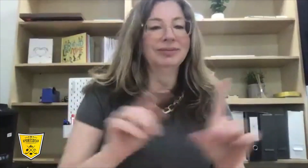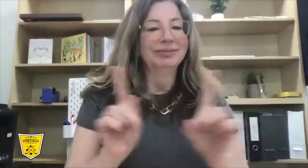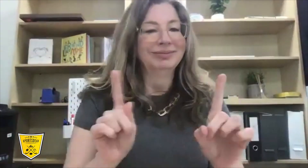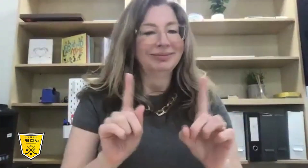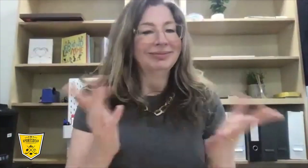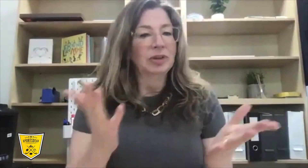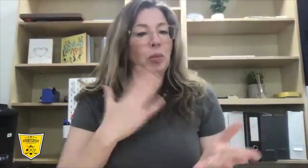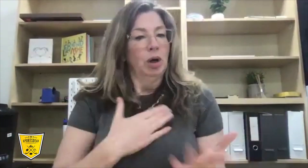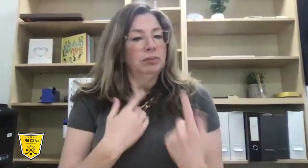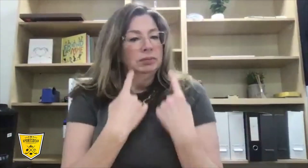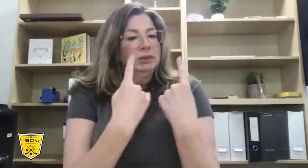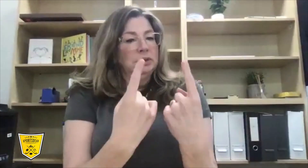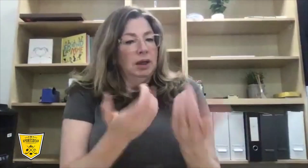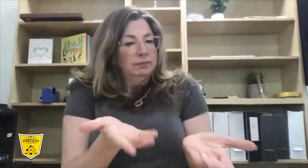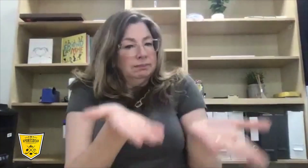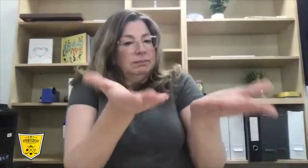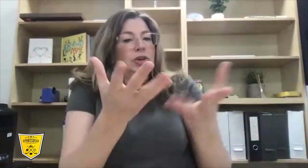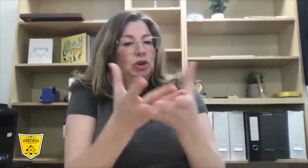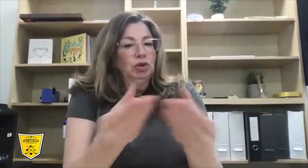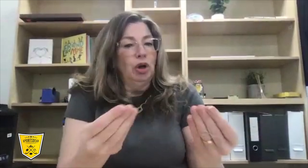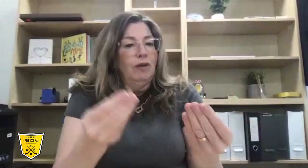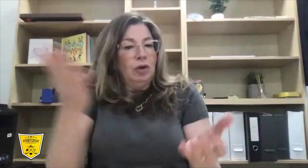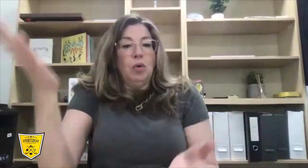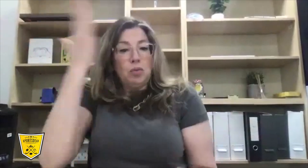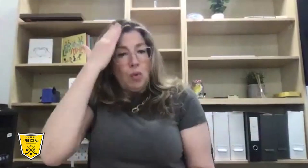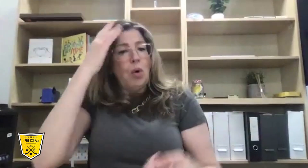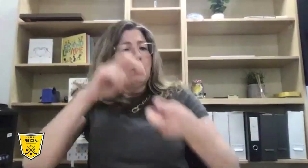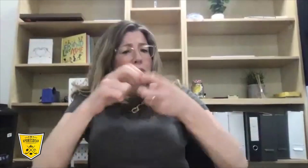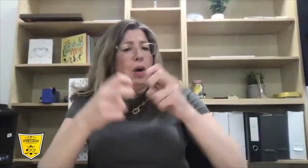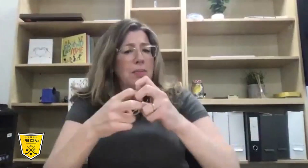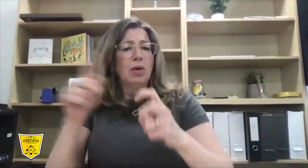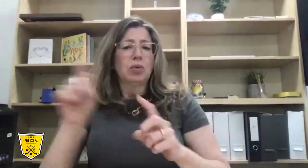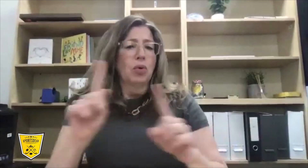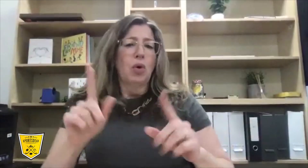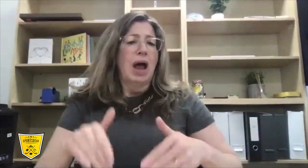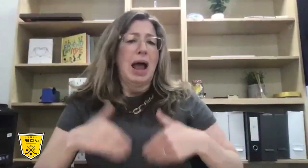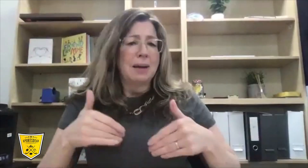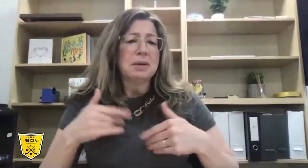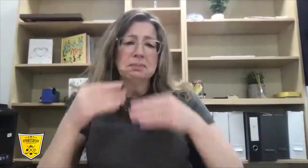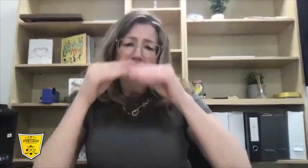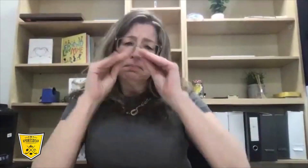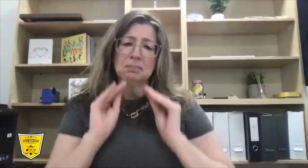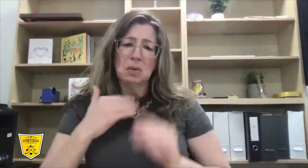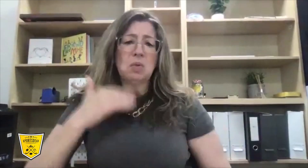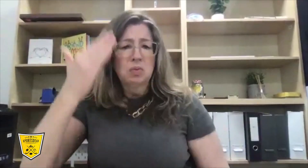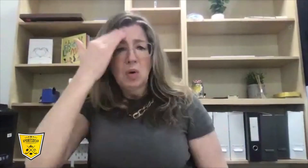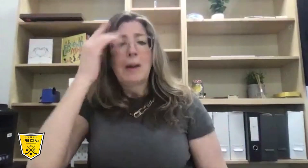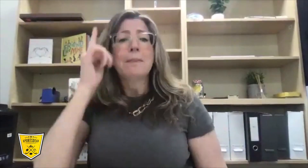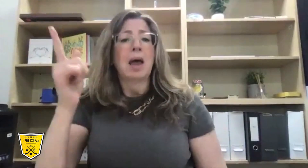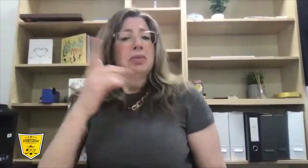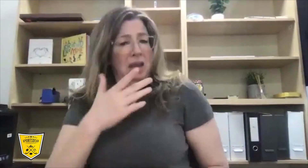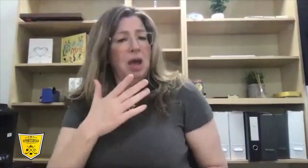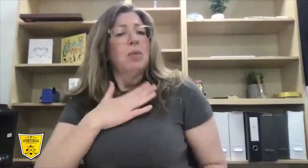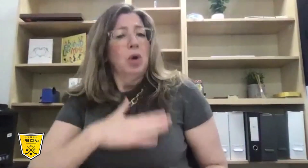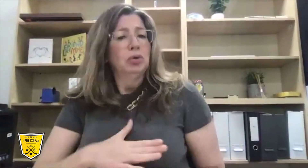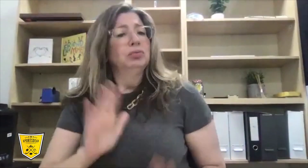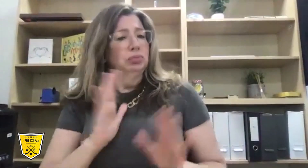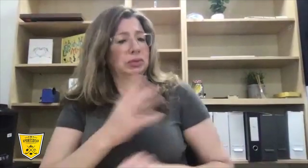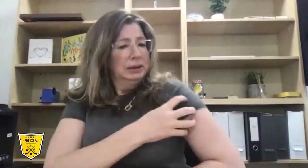They want to see us resolve, they do know about the problems and they are not happy, I know - but they want